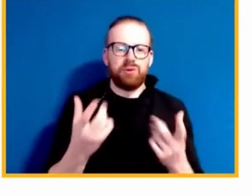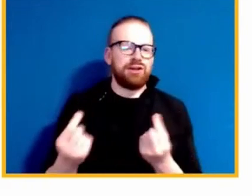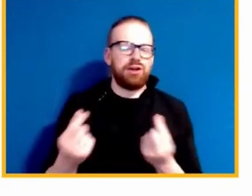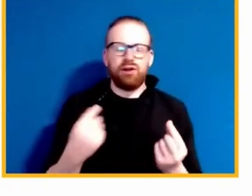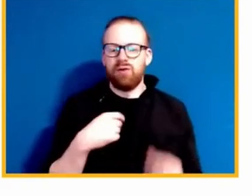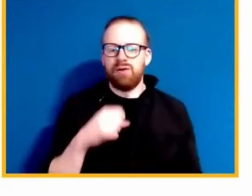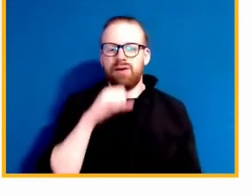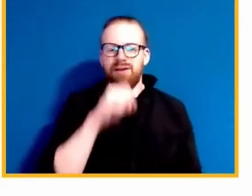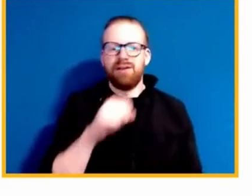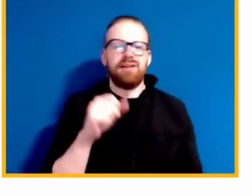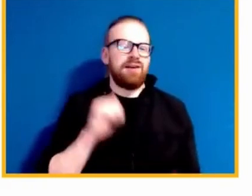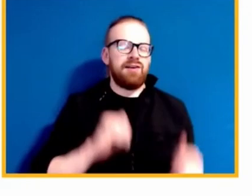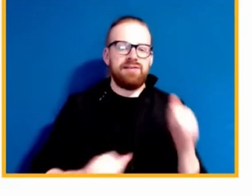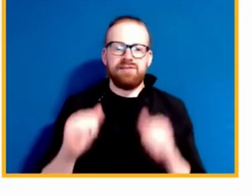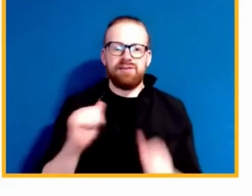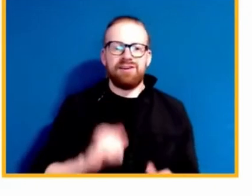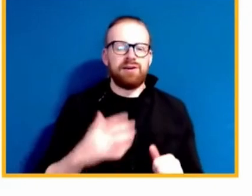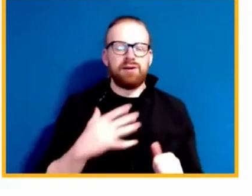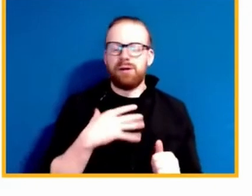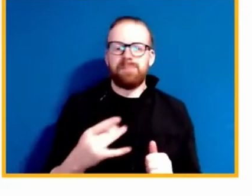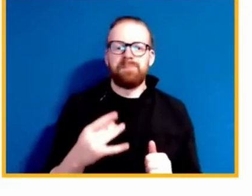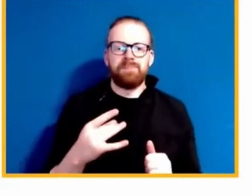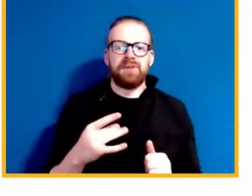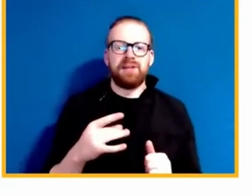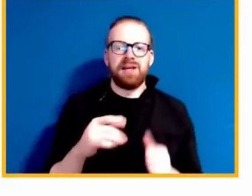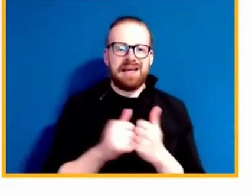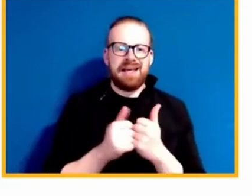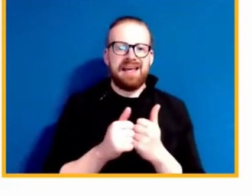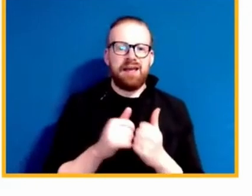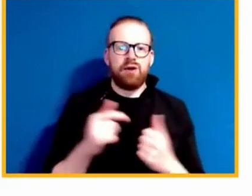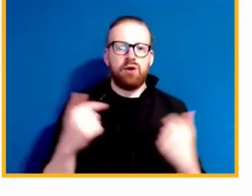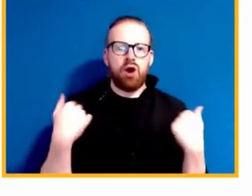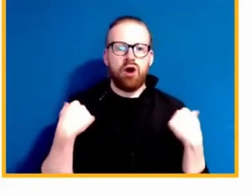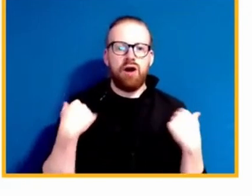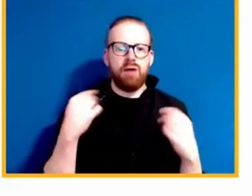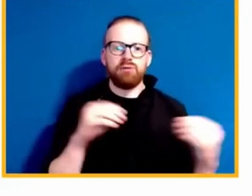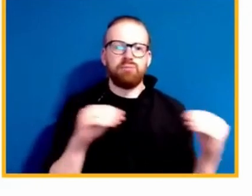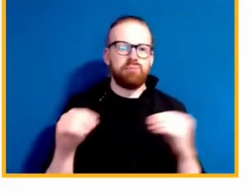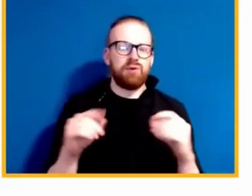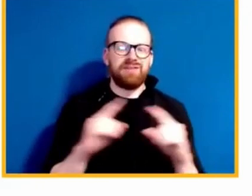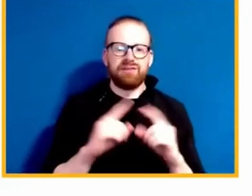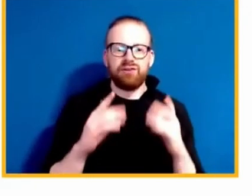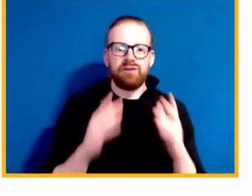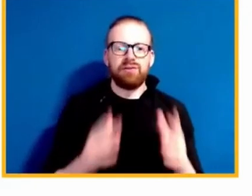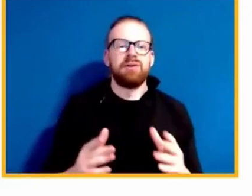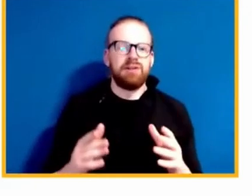I loved the perform, I like the dynamics of the the arms and how your arms were moving in different directions, the drops